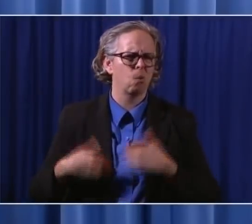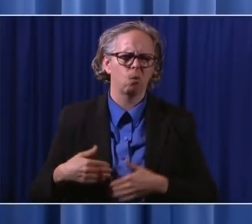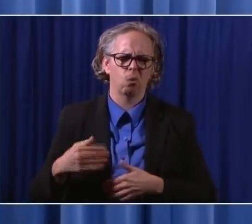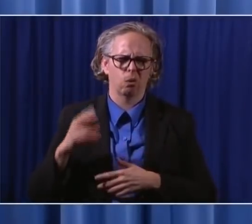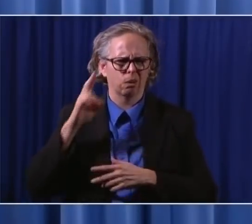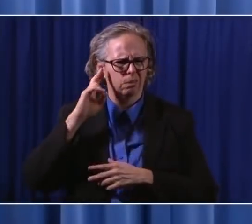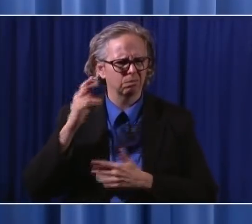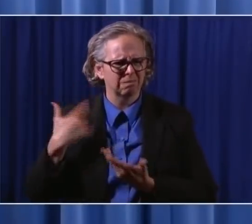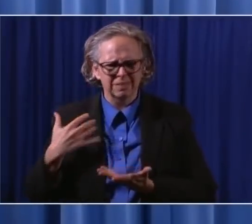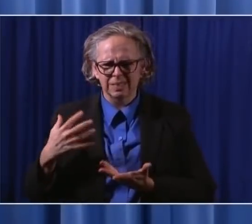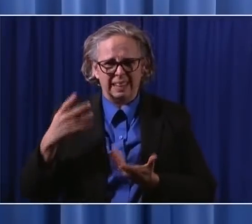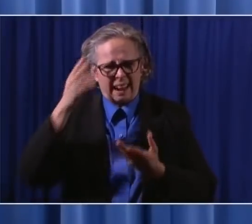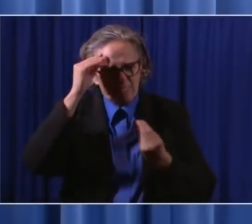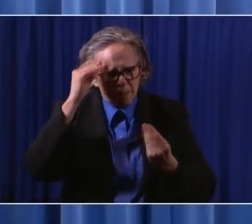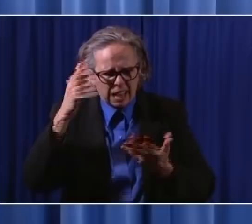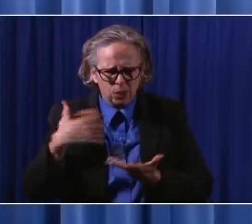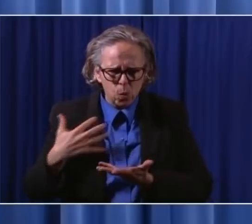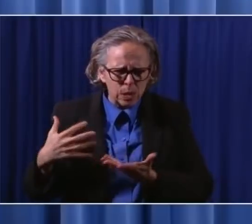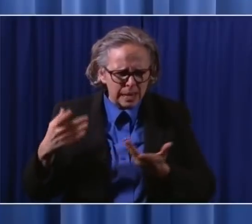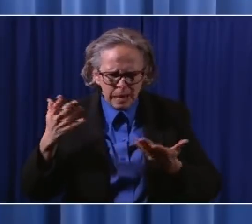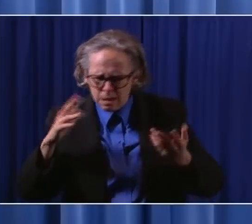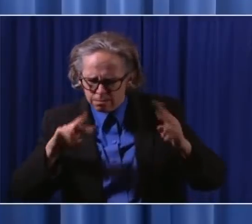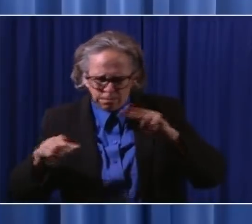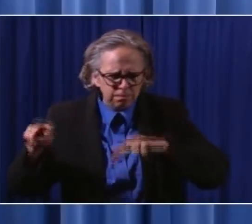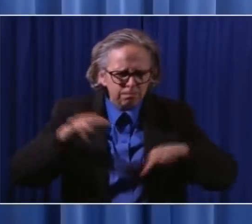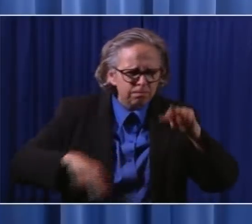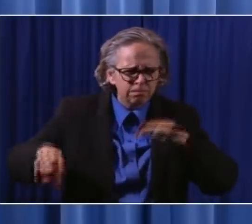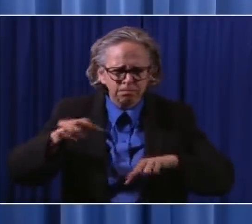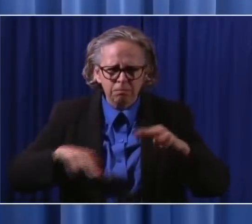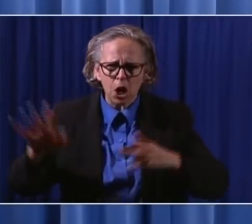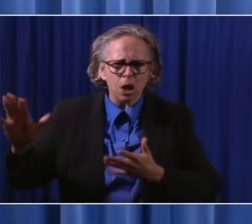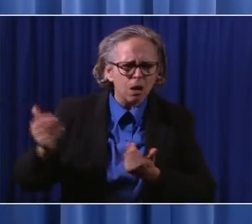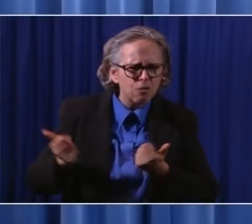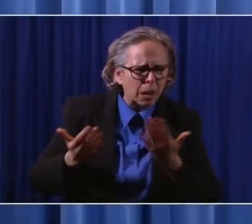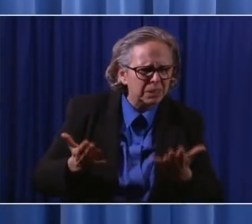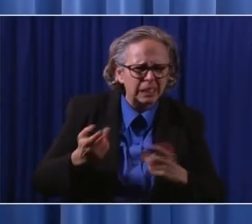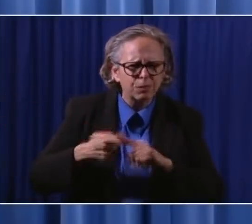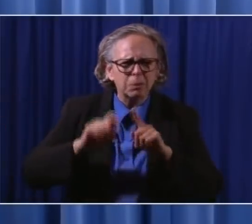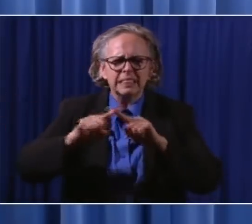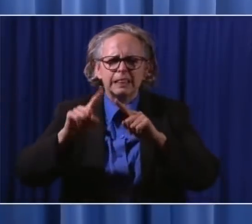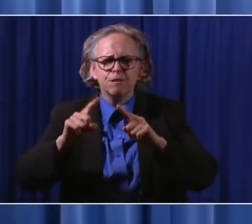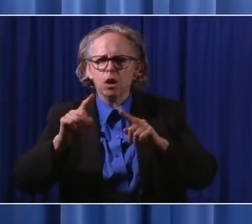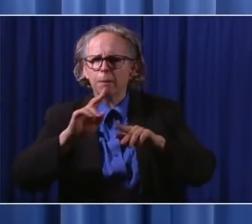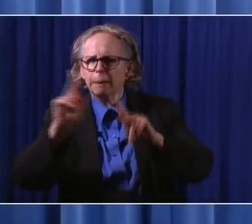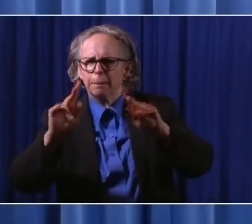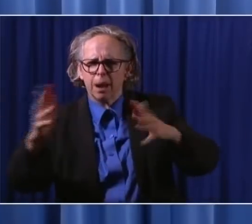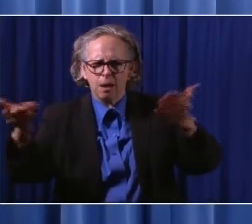I TALKED TO HER THIS MORNING. SHE REMAINS A MAJOR ADVISOR. WE